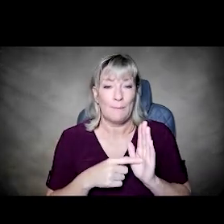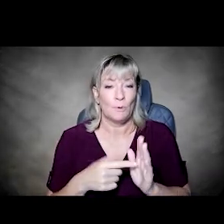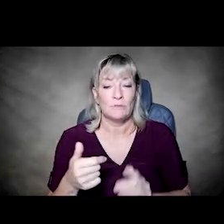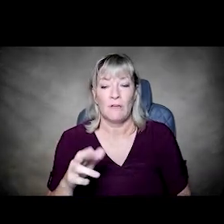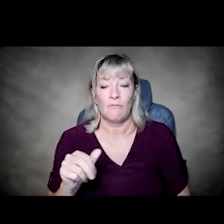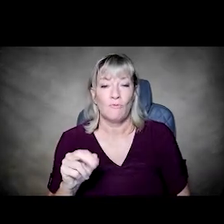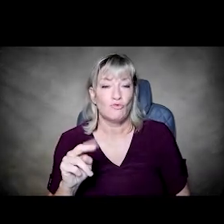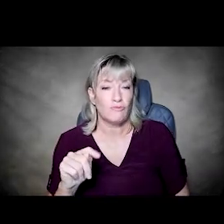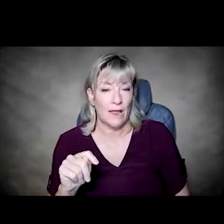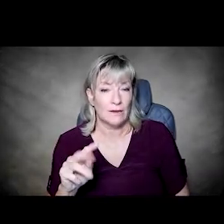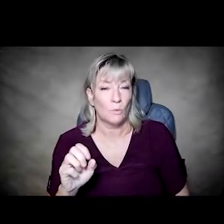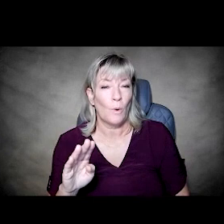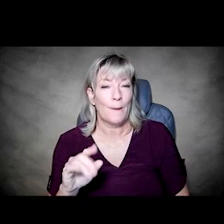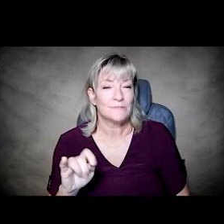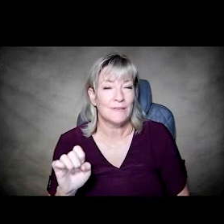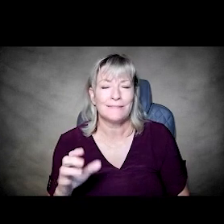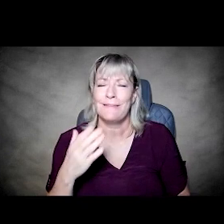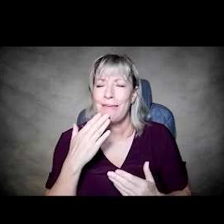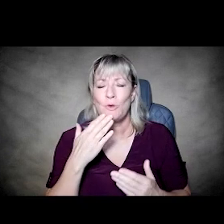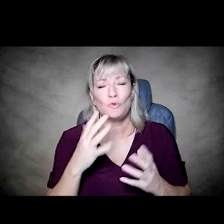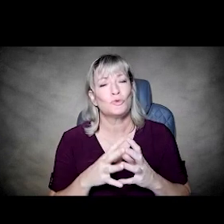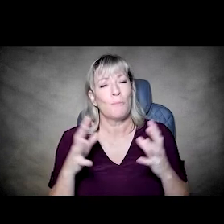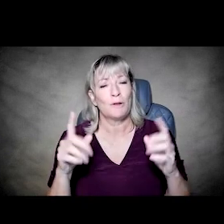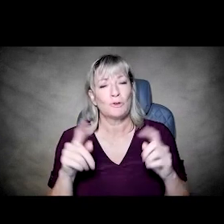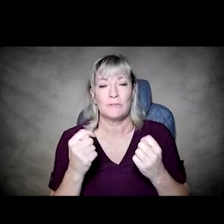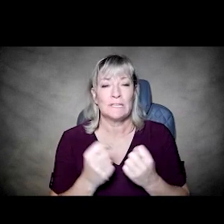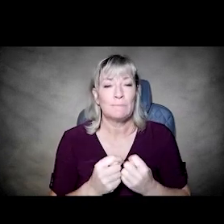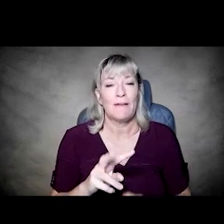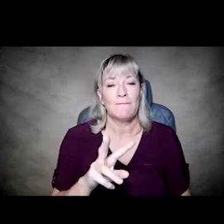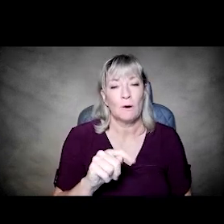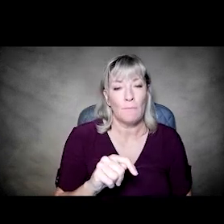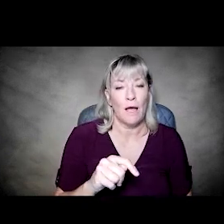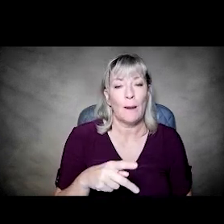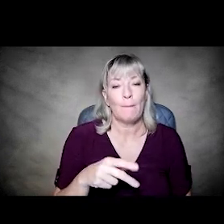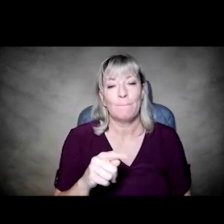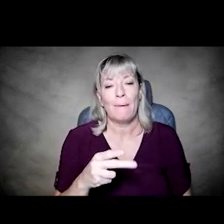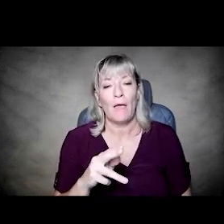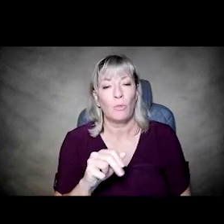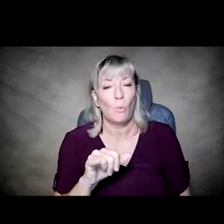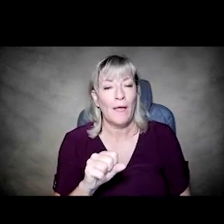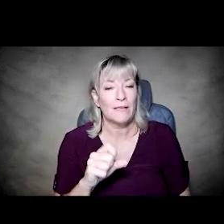grant websites! Thank you so much to the teams at Vermont Pathways for Partnerships